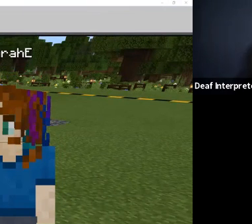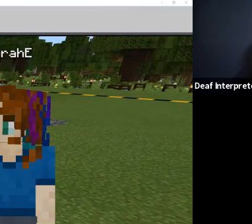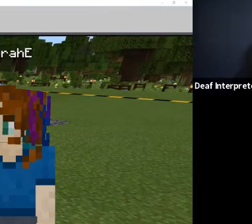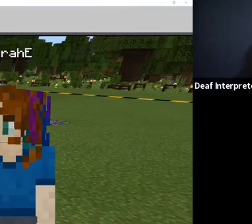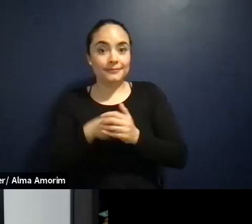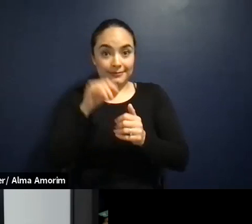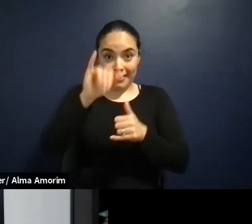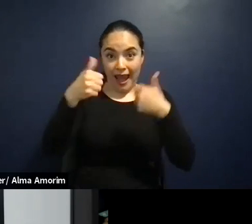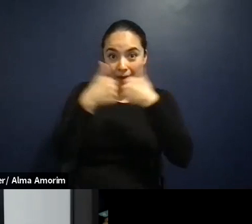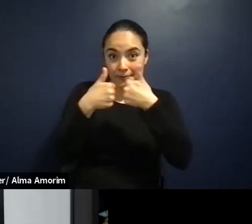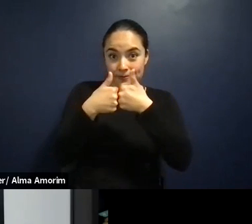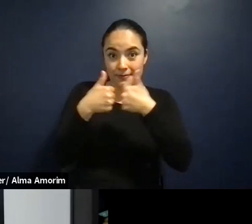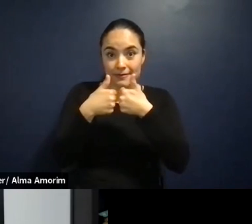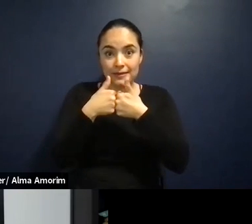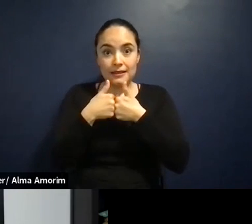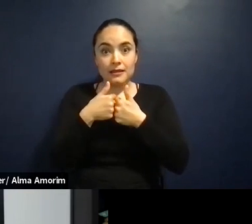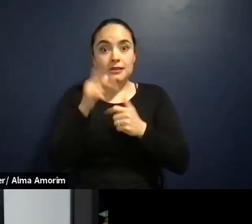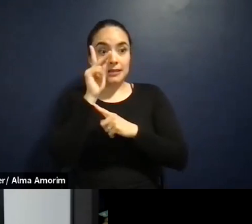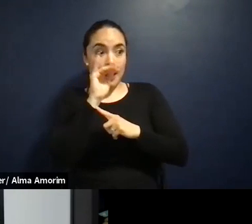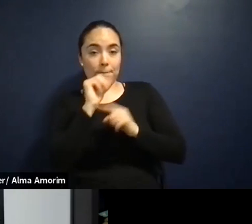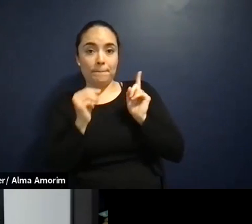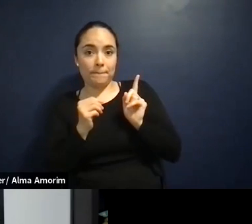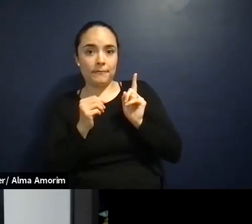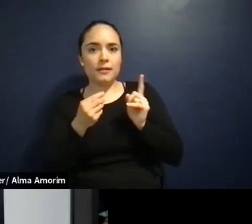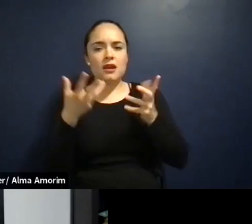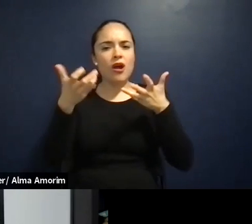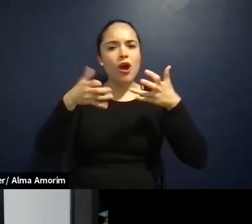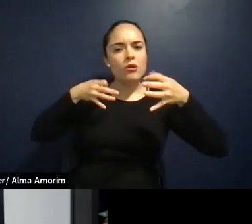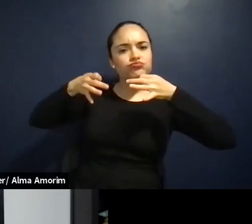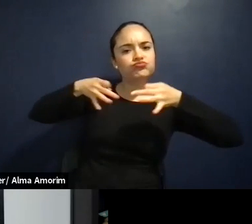if you want to talk about, are there any rocks that we can find that would be a power source